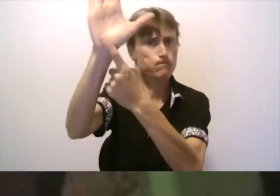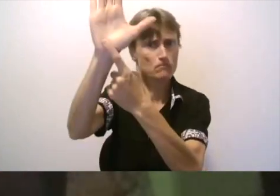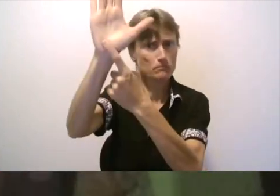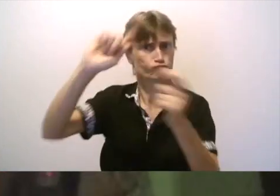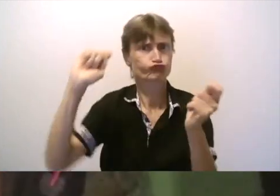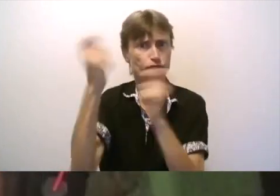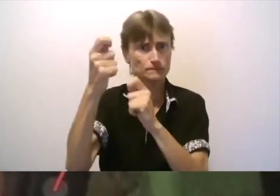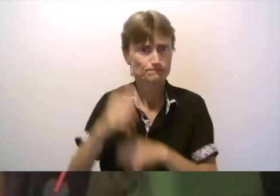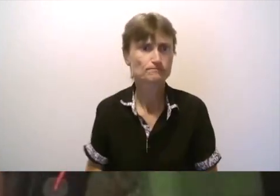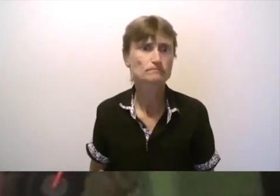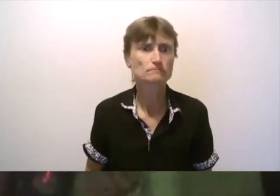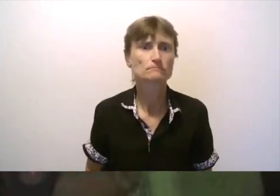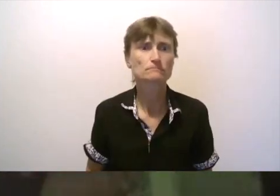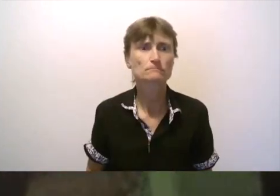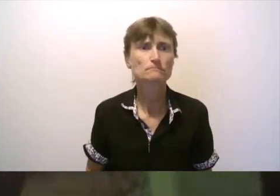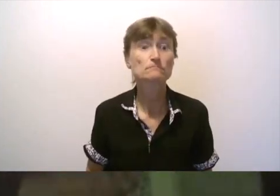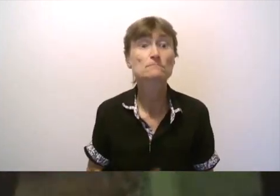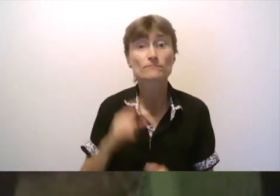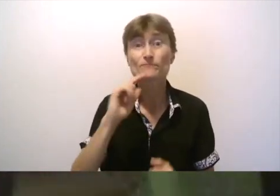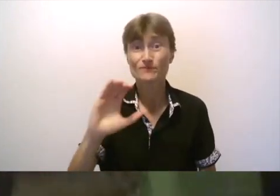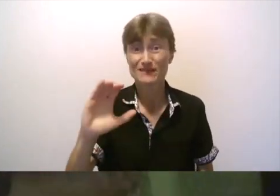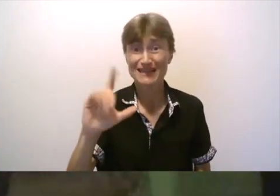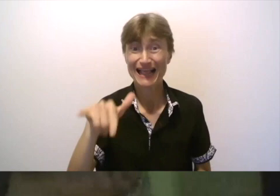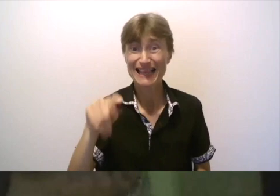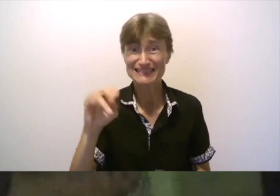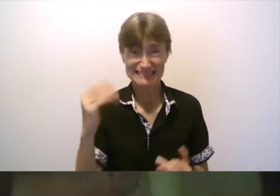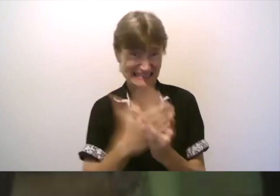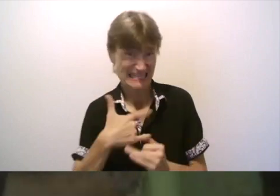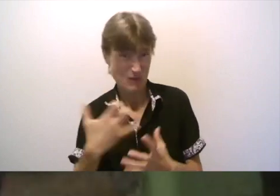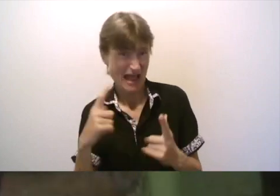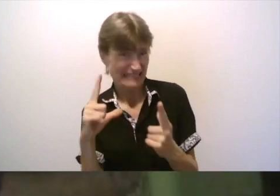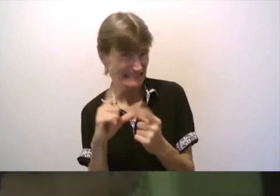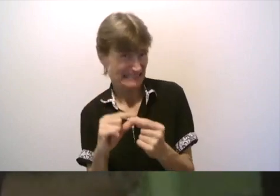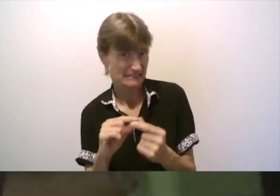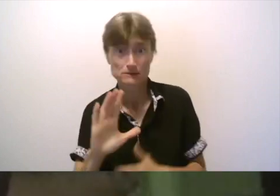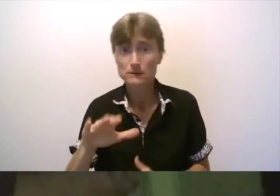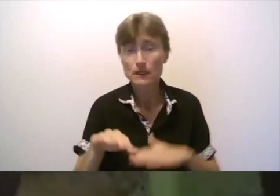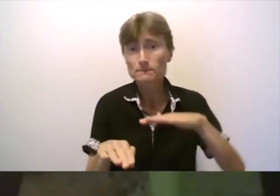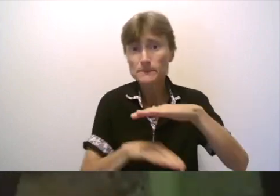is um so like this issue the basic income isn't new this isn't like the first time that